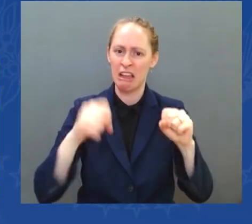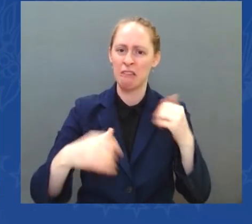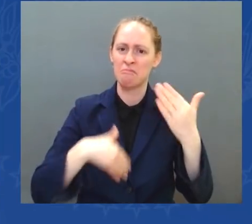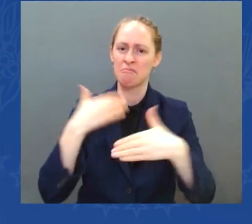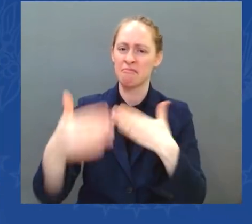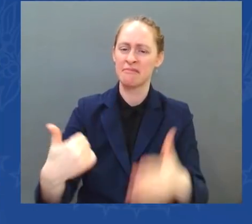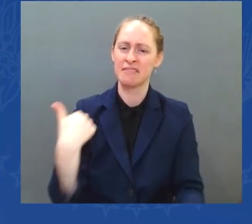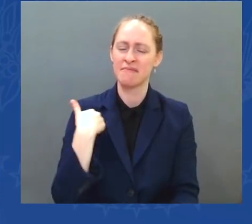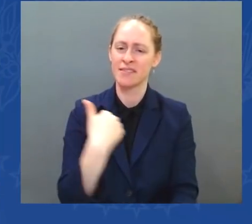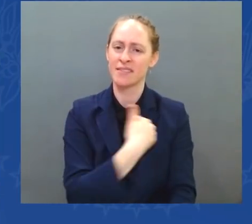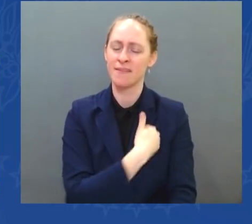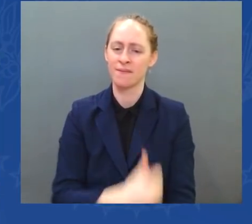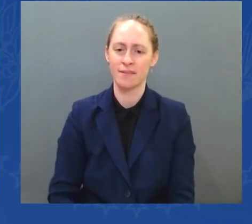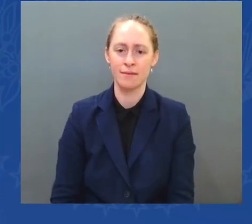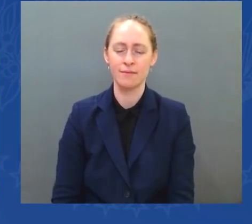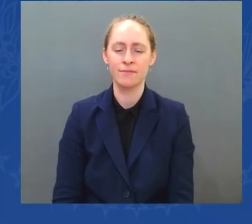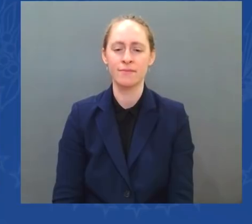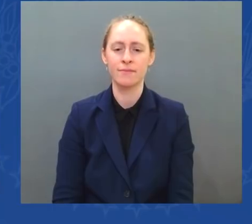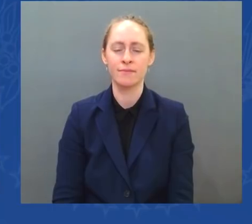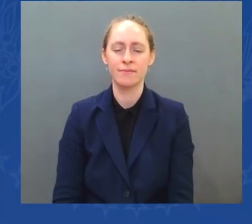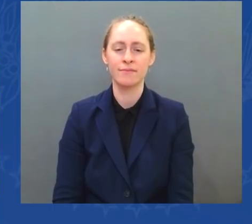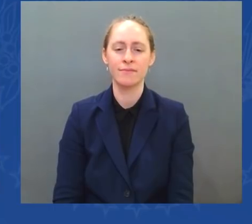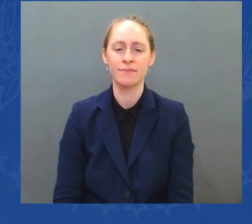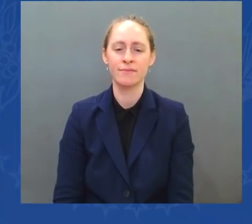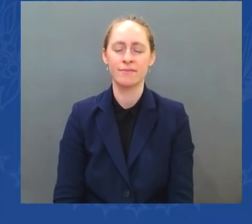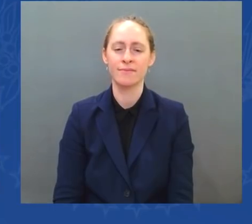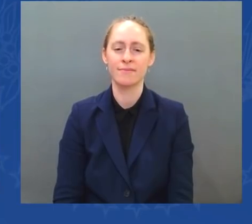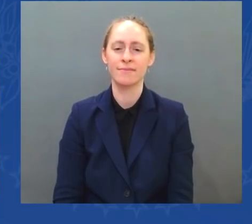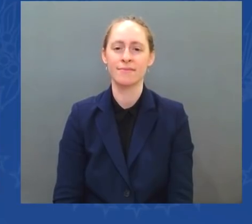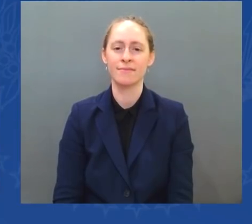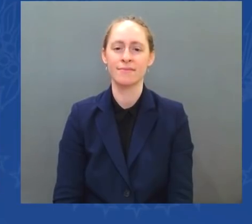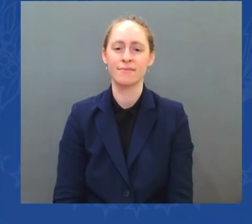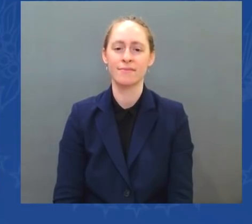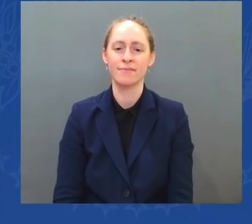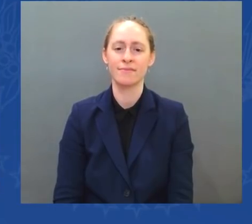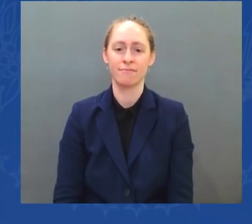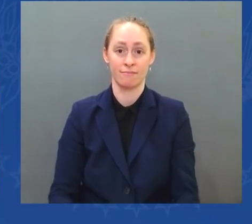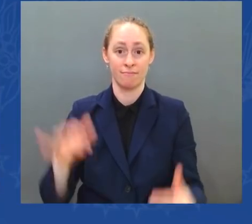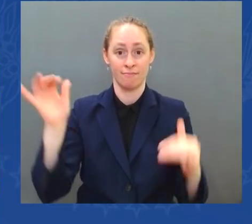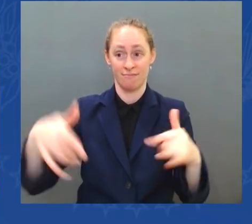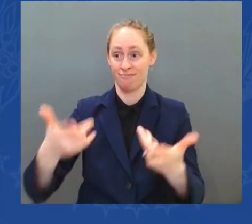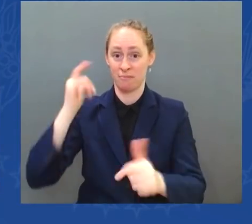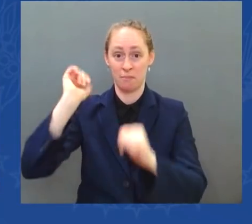just last year. That's the best year for U.S. manufacturing in the last 30 years,